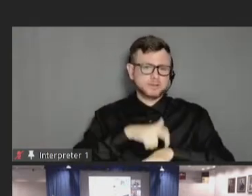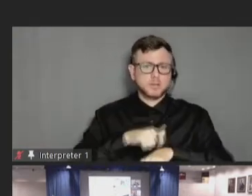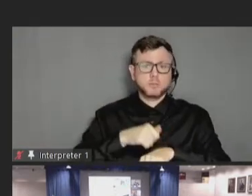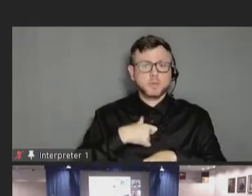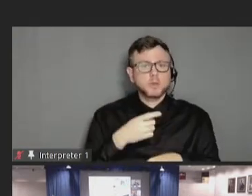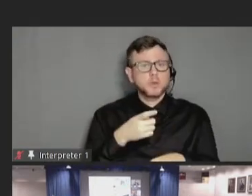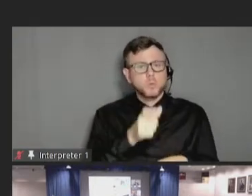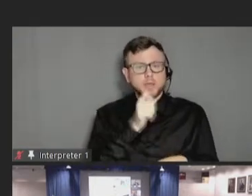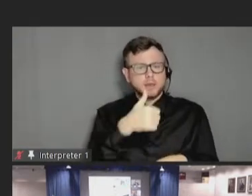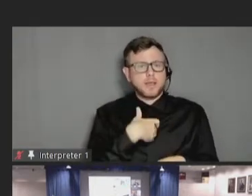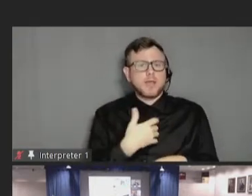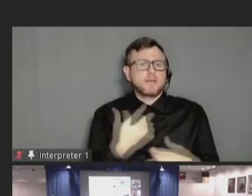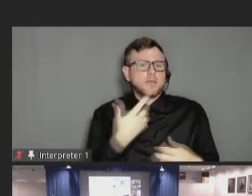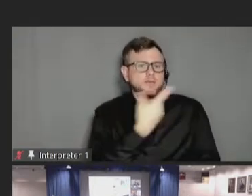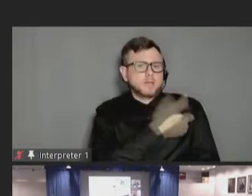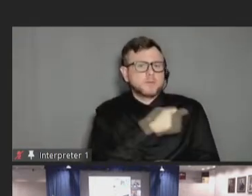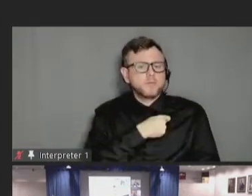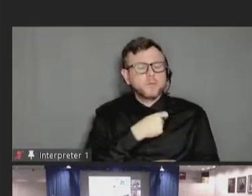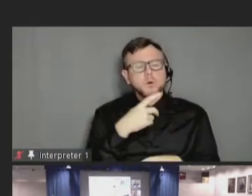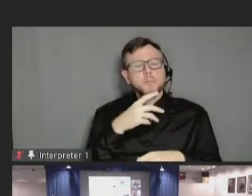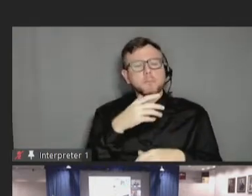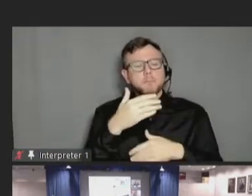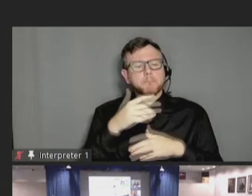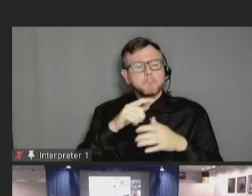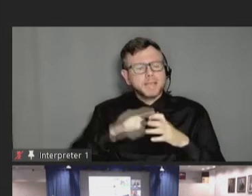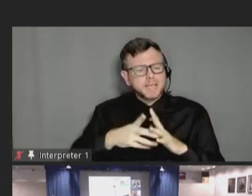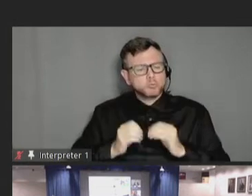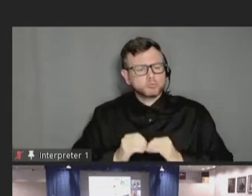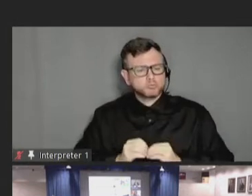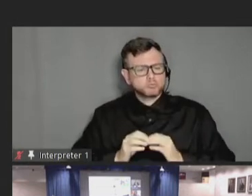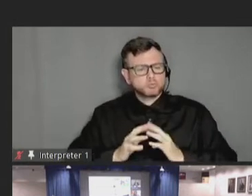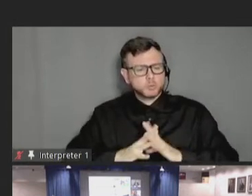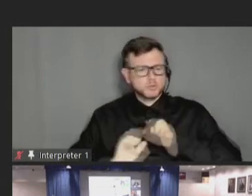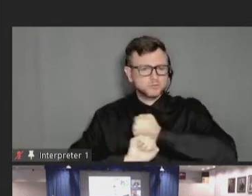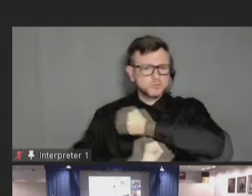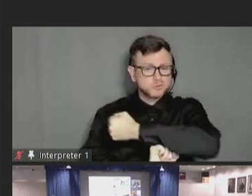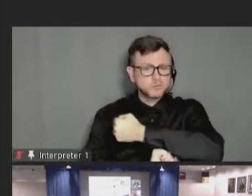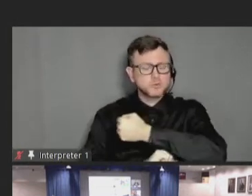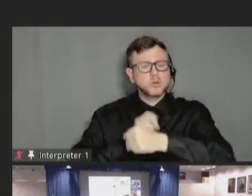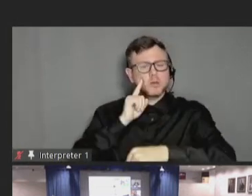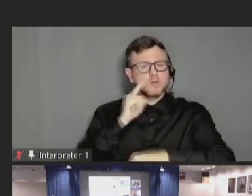beginning to build the infrastructure of trusted messengers who live like,